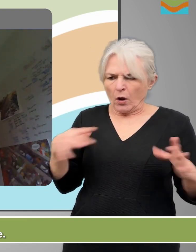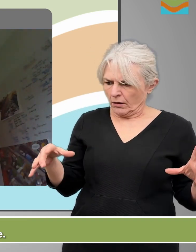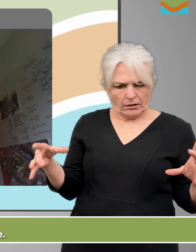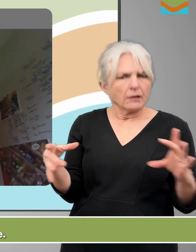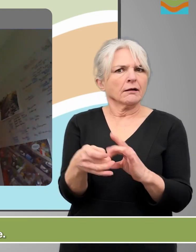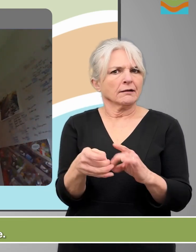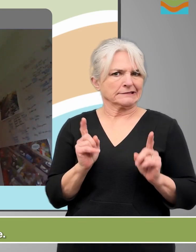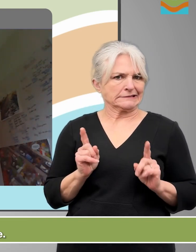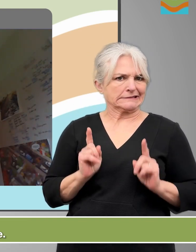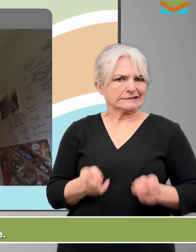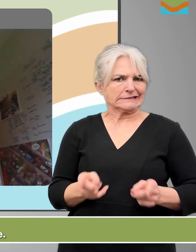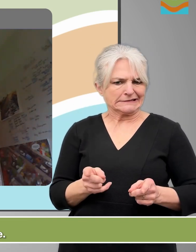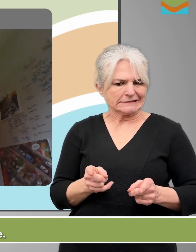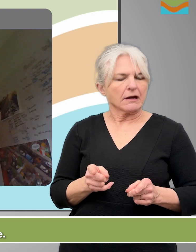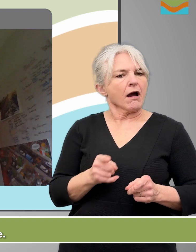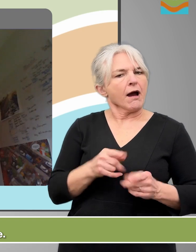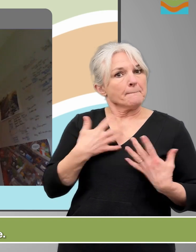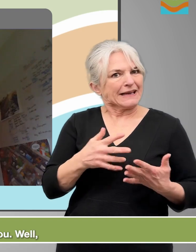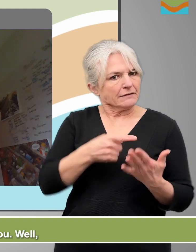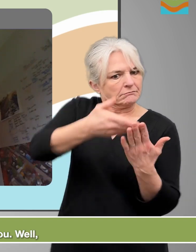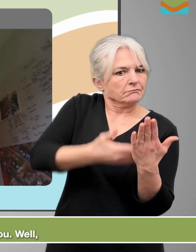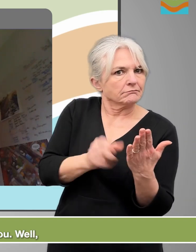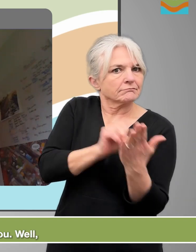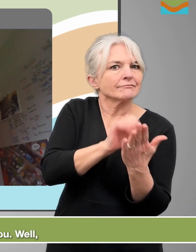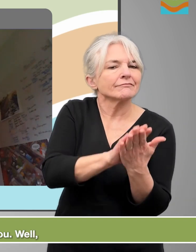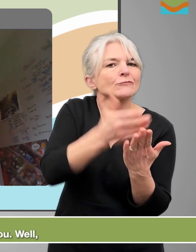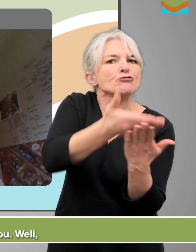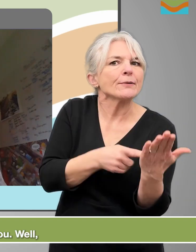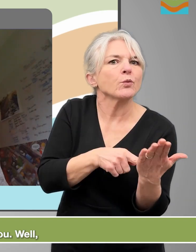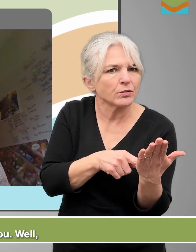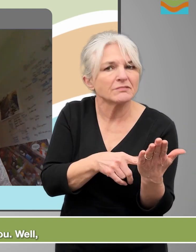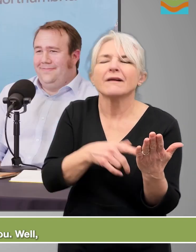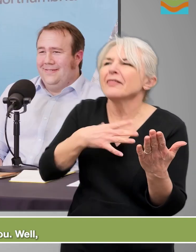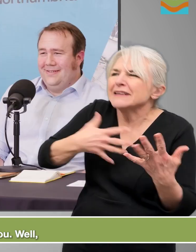interact was part of our foresight programme. That's how we came to meet you. Well,